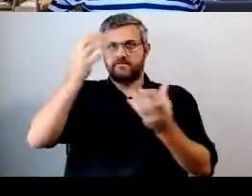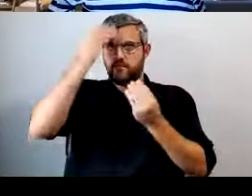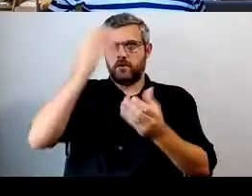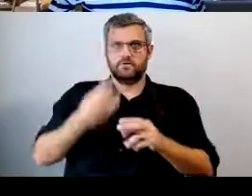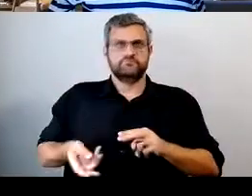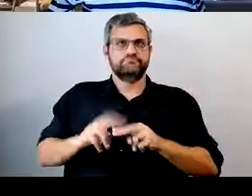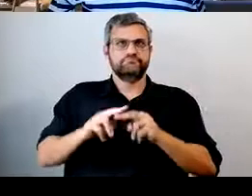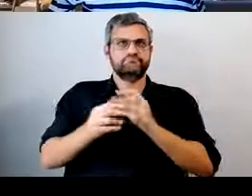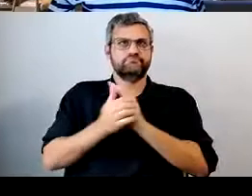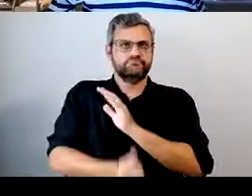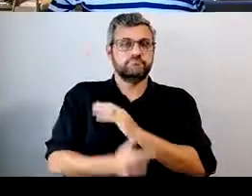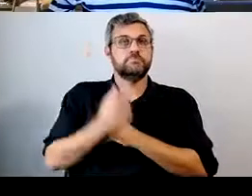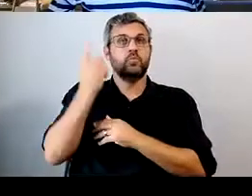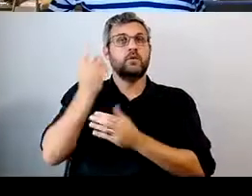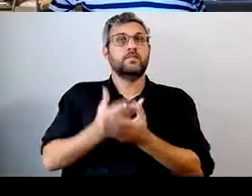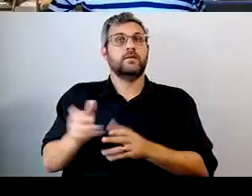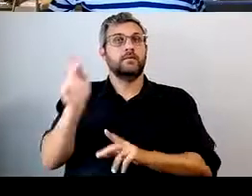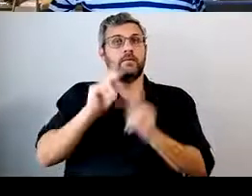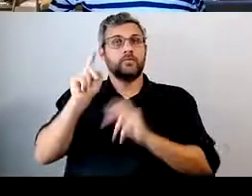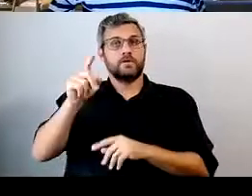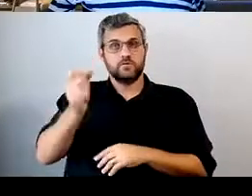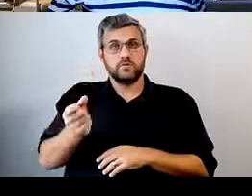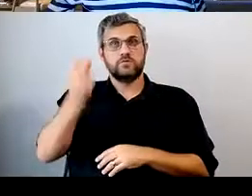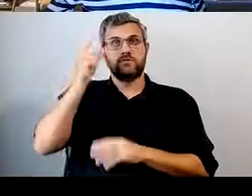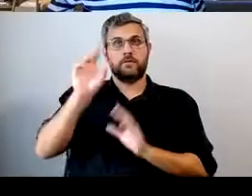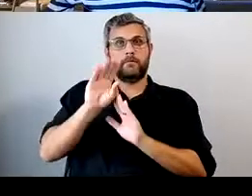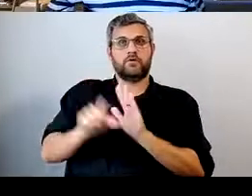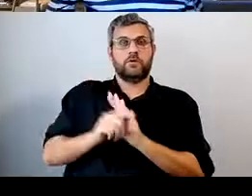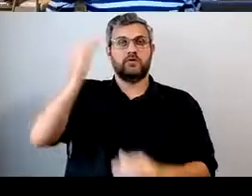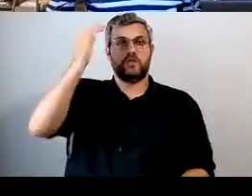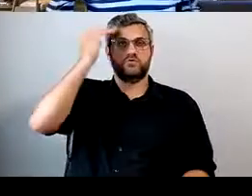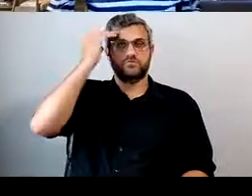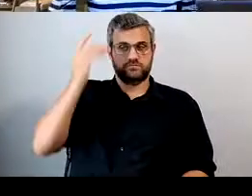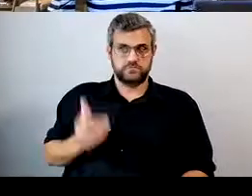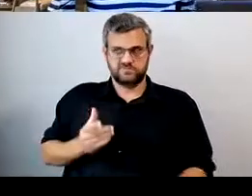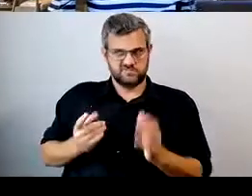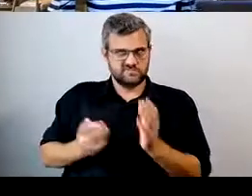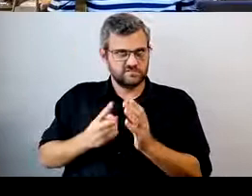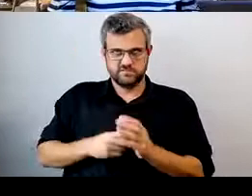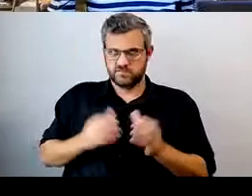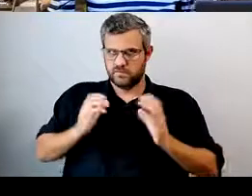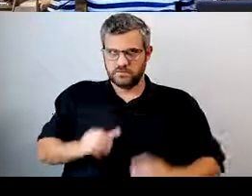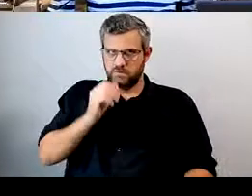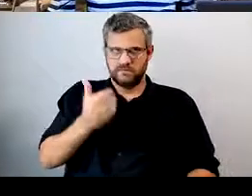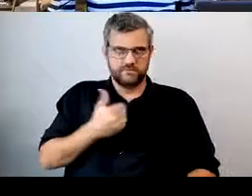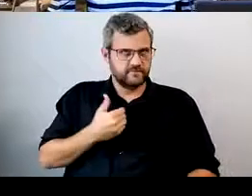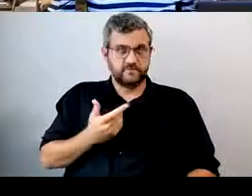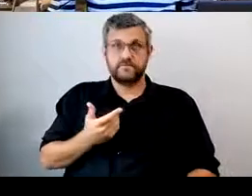And so one of the things that people need is comprehension background knowledge, and sometimes our clients don't have that. And not only do we need to provide that,